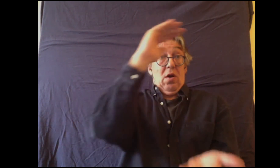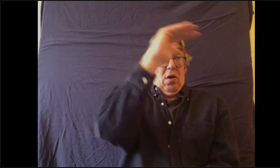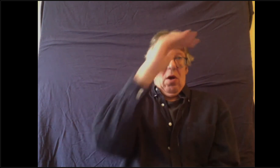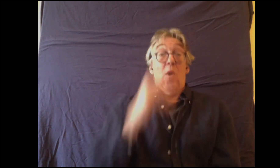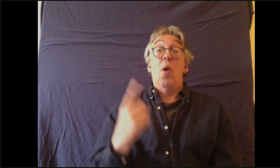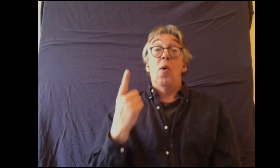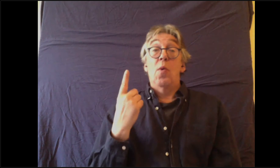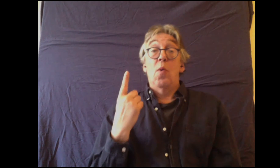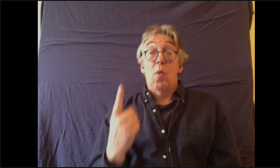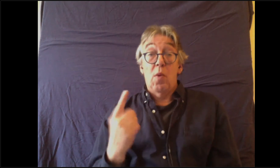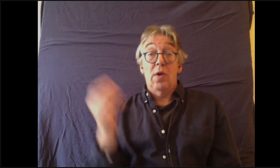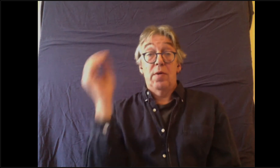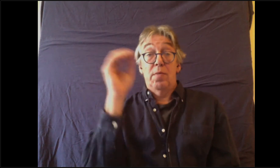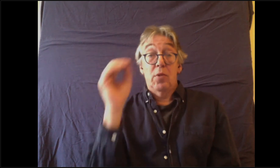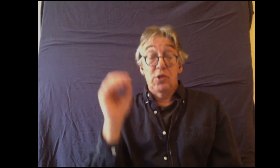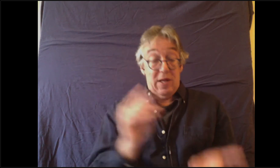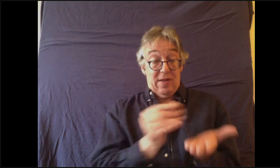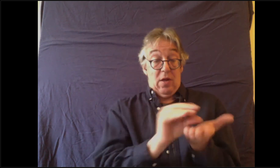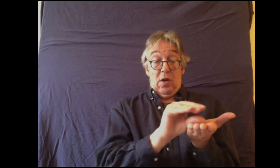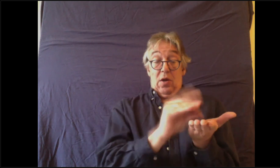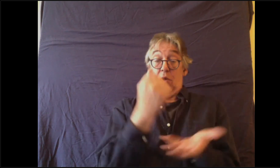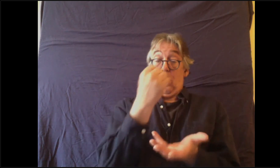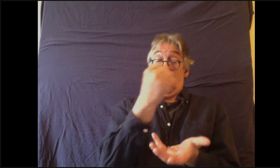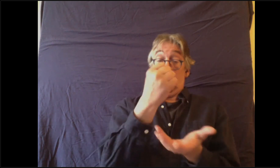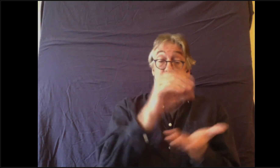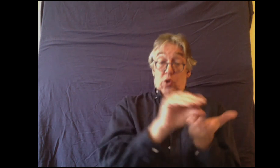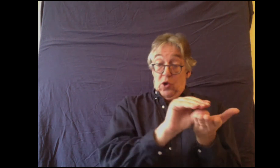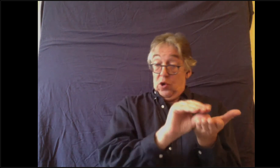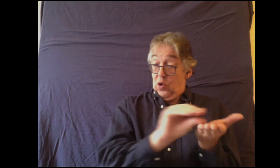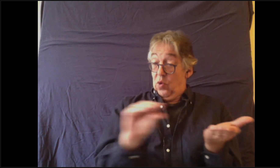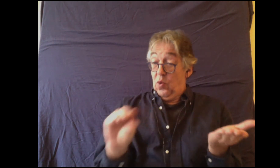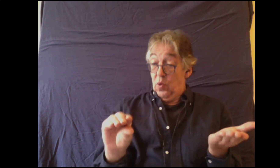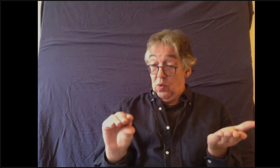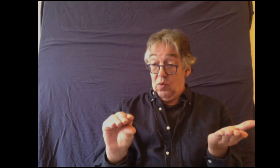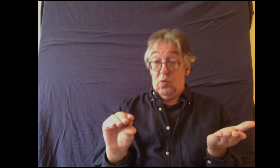And as our Gross Domestic Product seems to grow every year